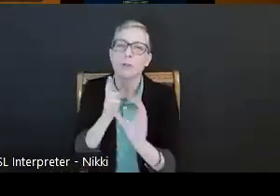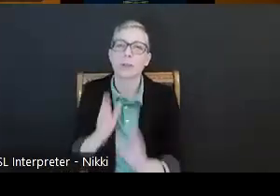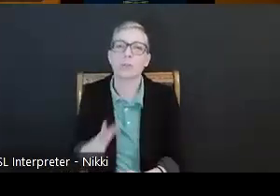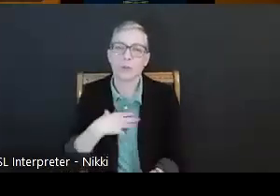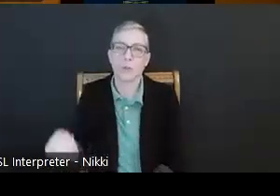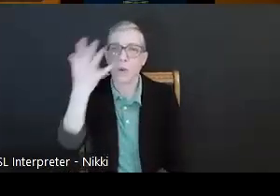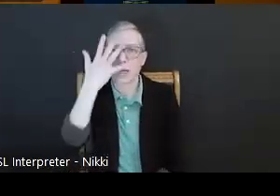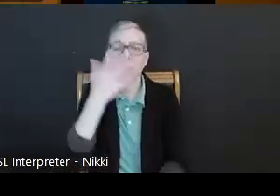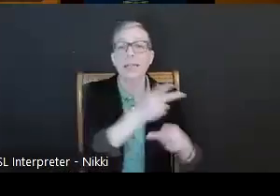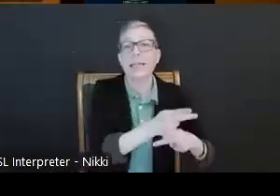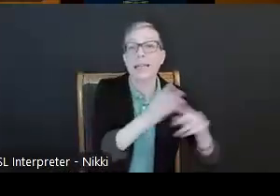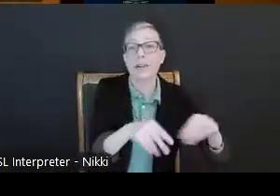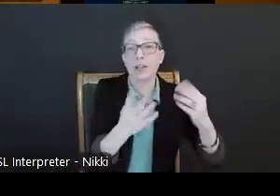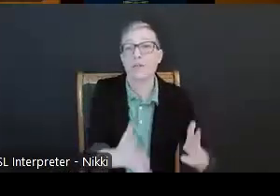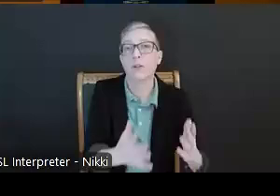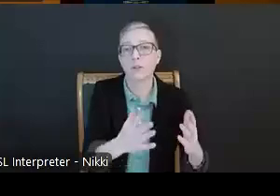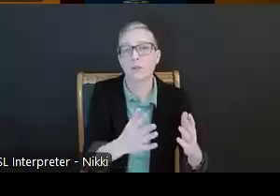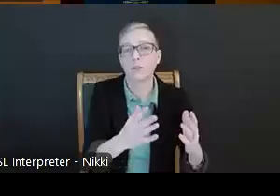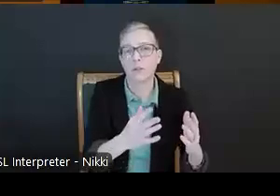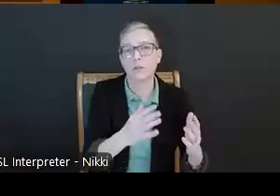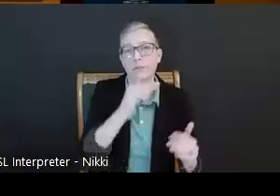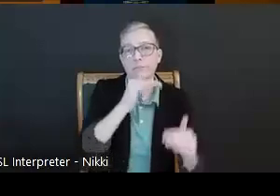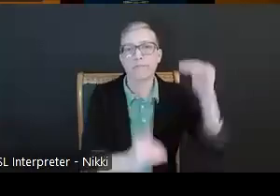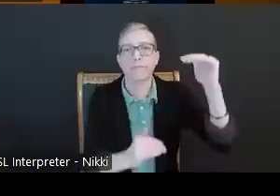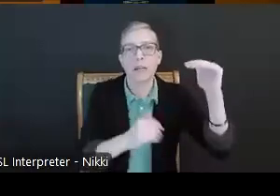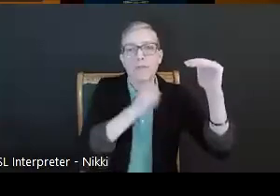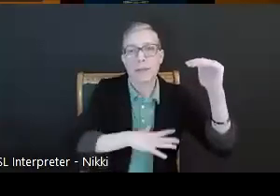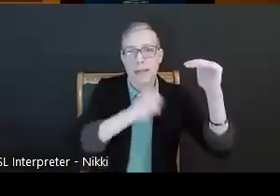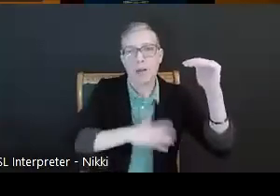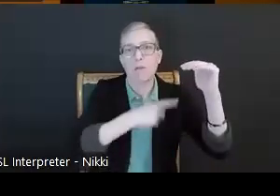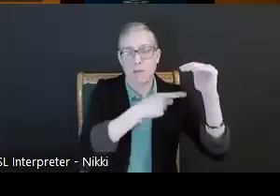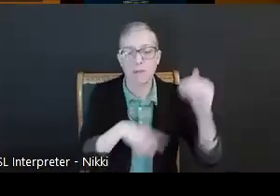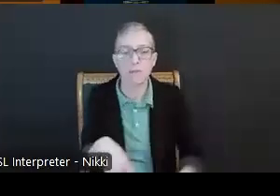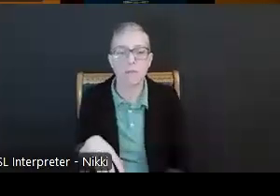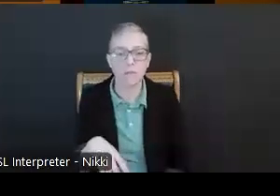is sort of in line with caregiving statistics for cancer staging we did include only stage three